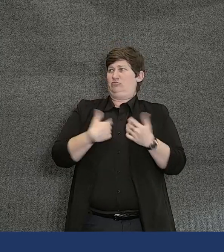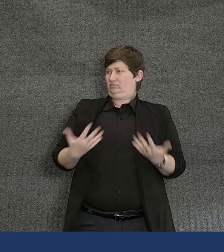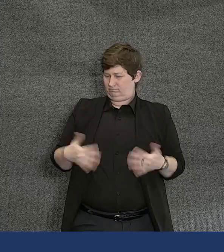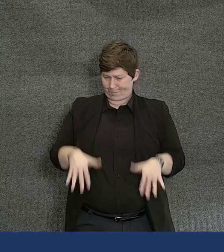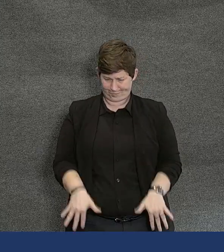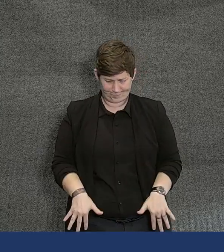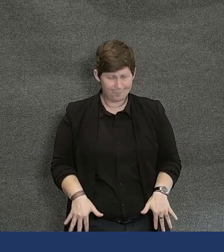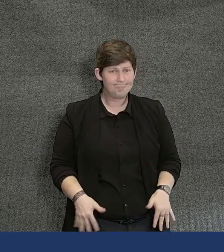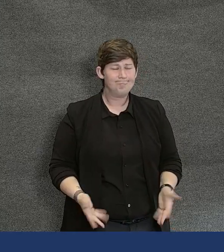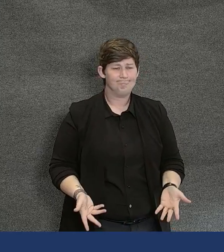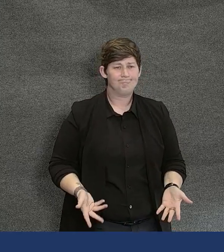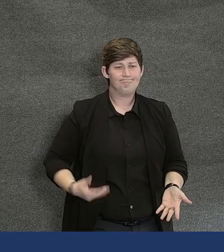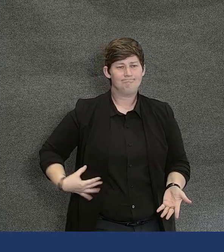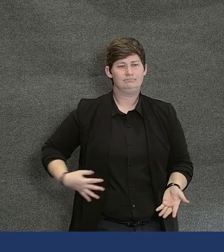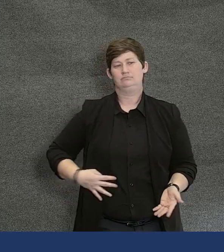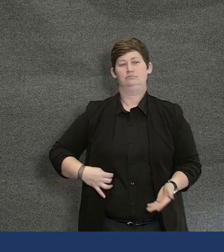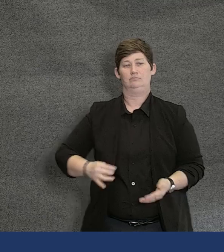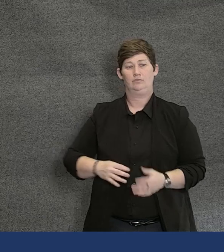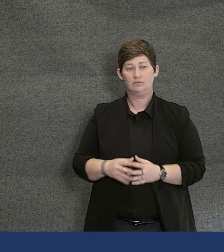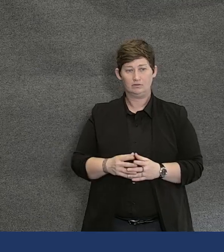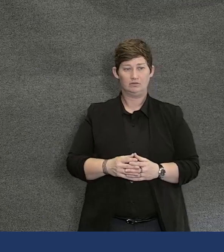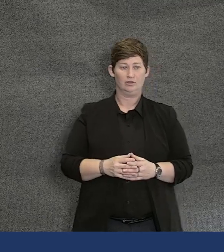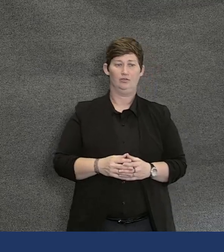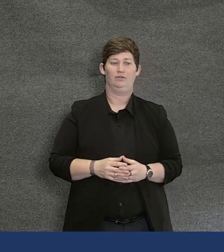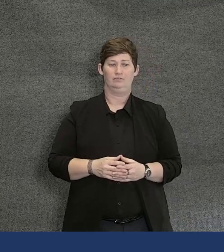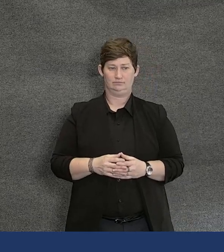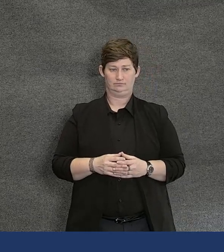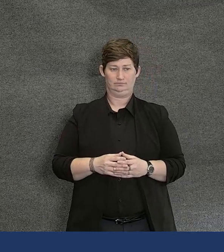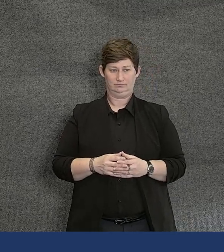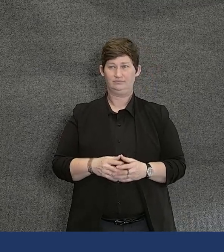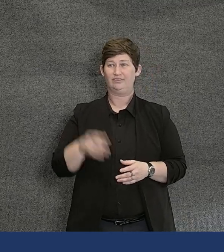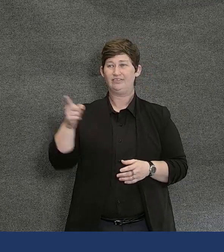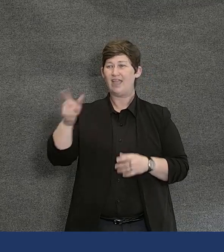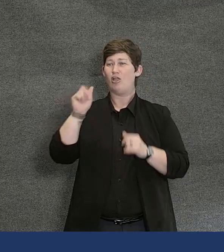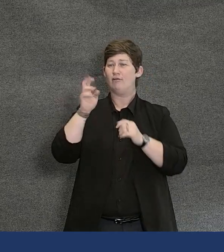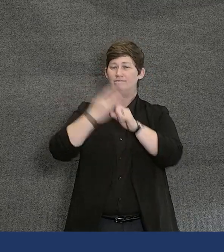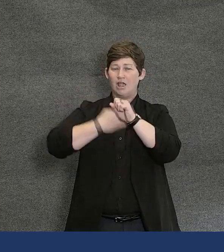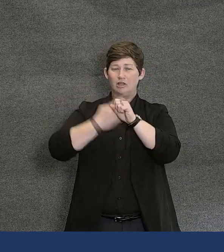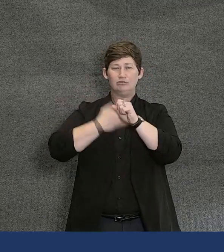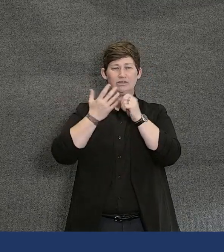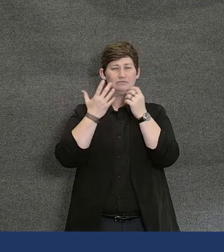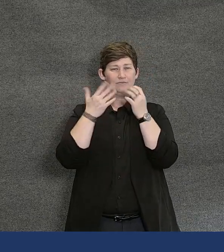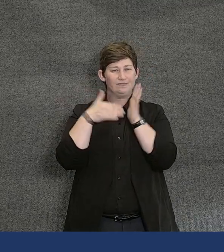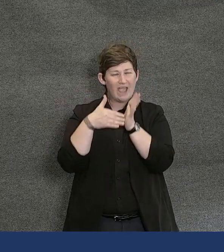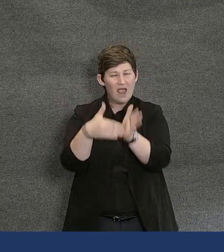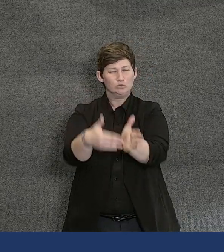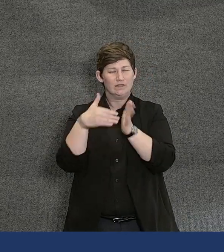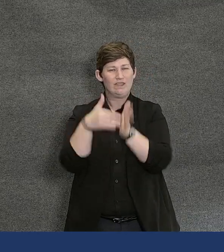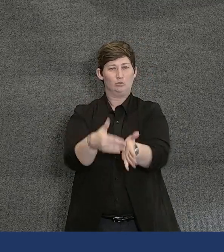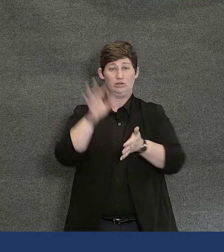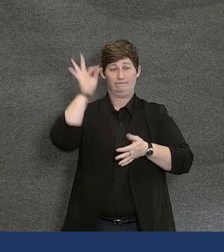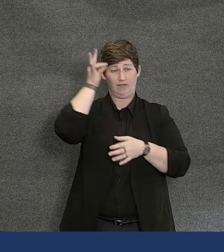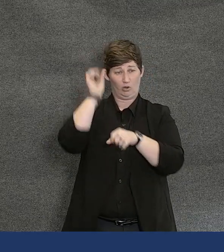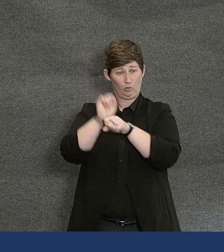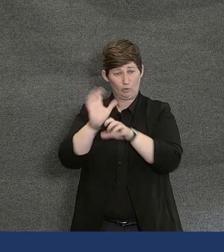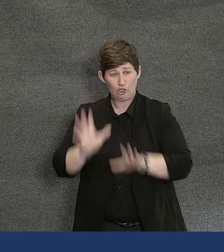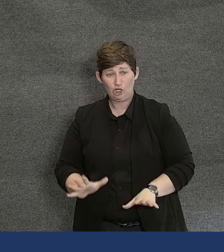The administration fired tens of thousands of federal workers. These layoffs hit disability communities especially hard.